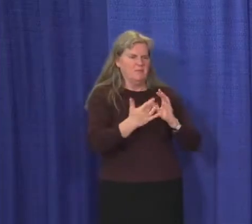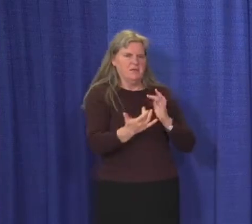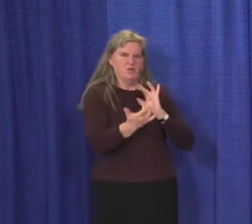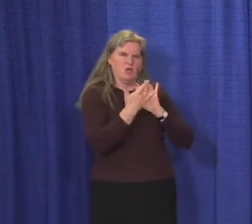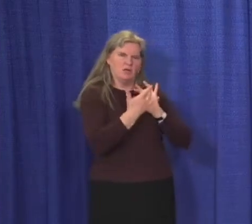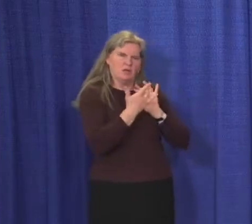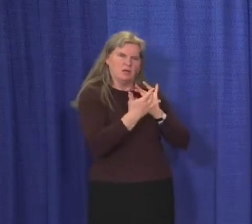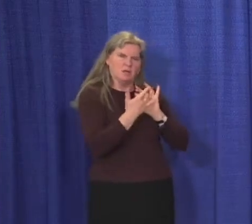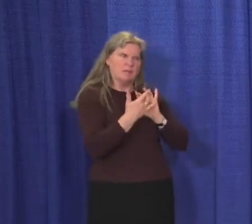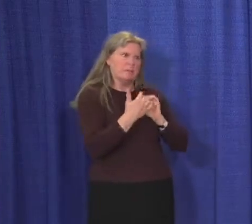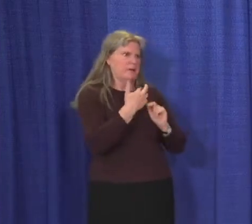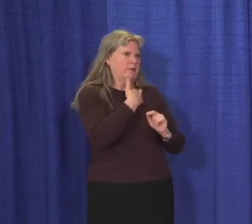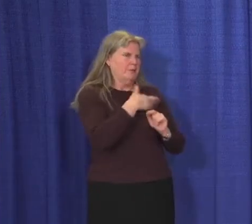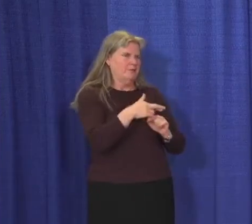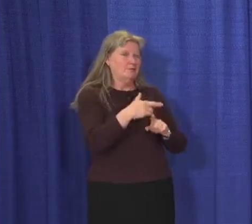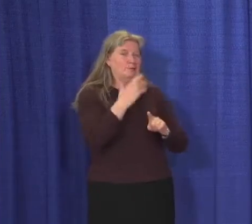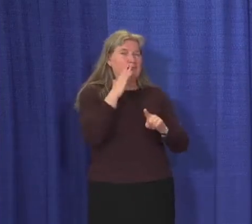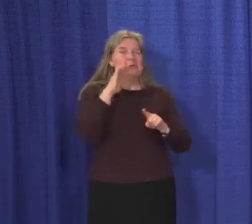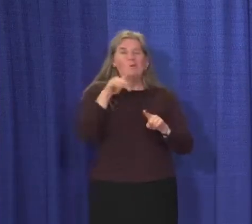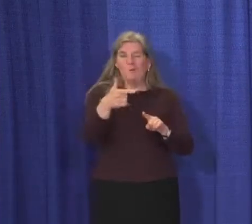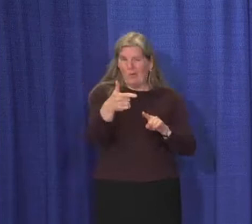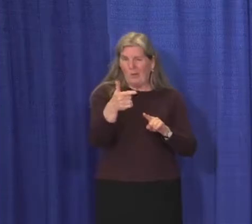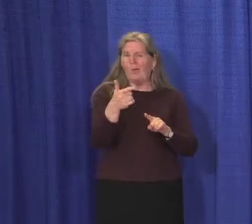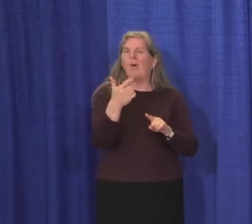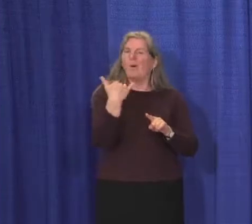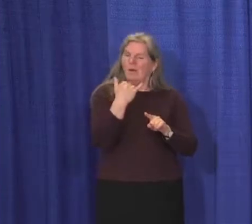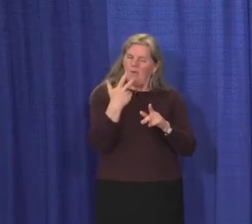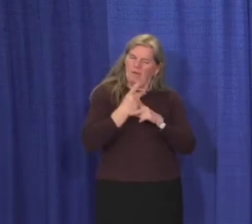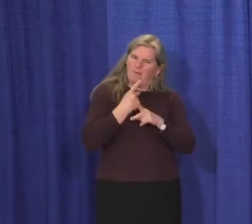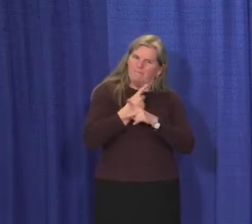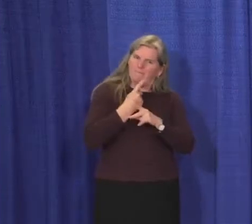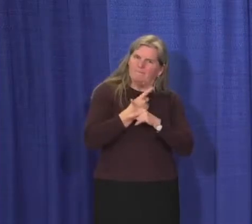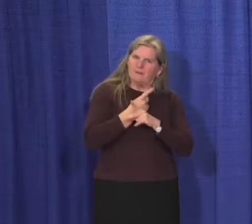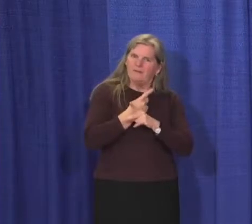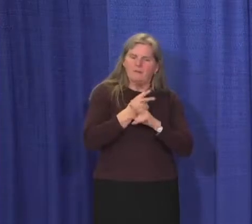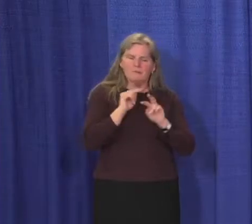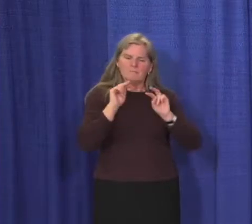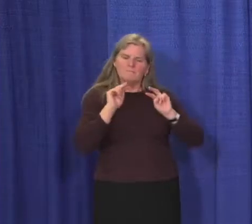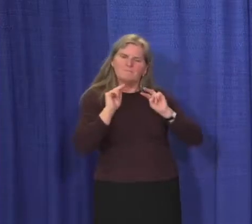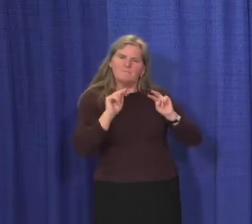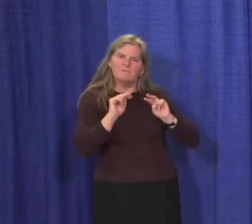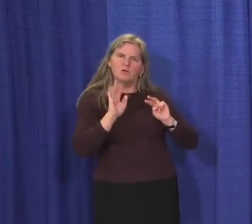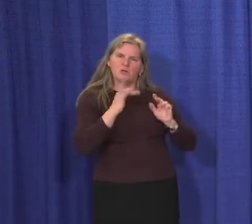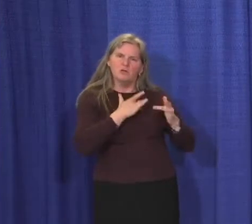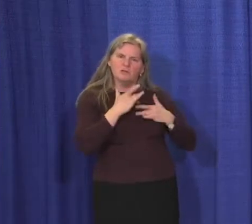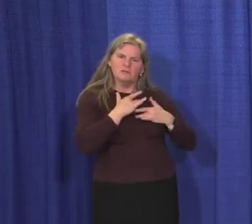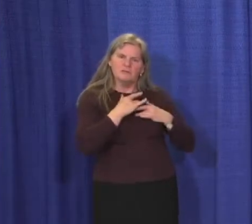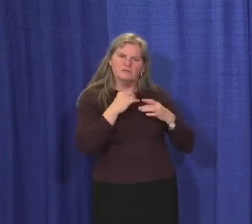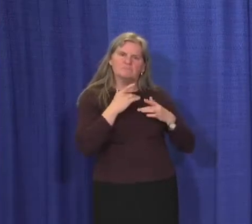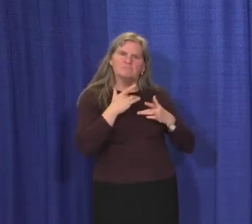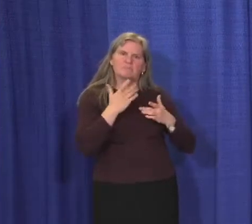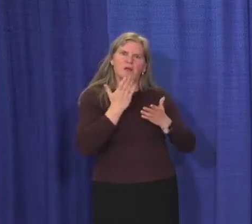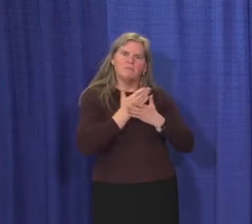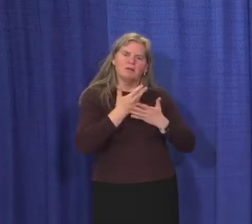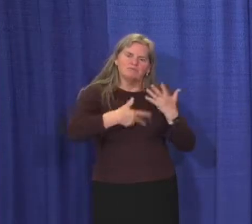community. We are addressing your needs and concerns very seriously.